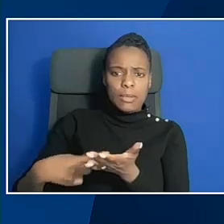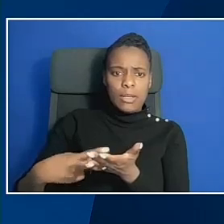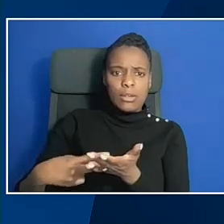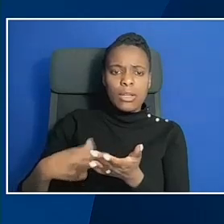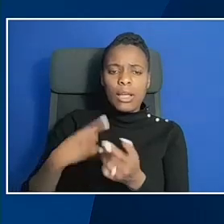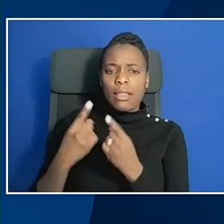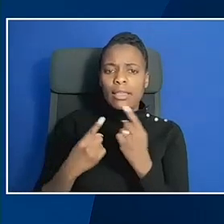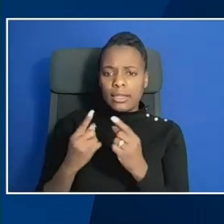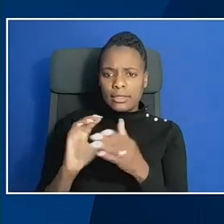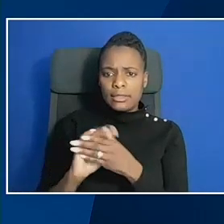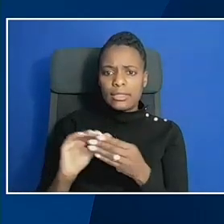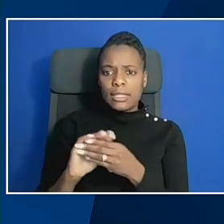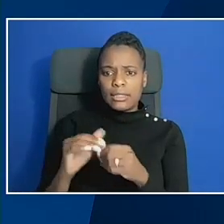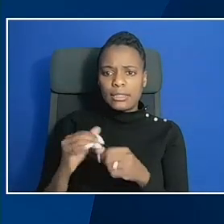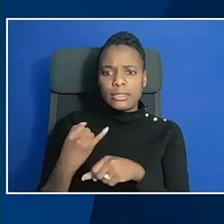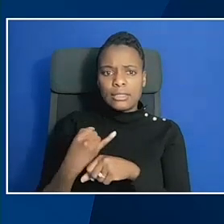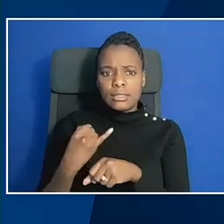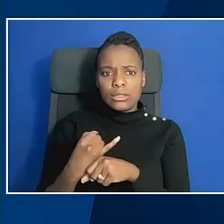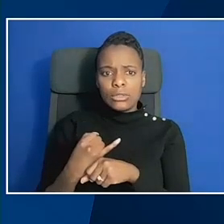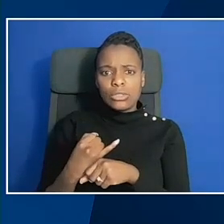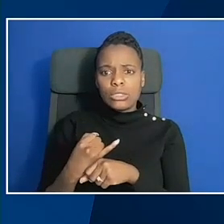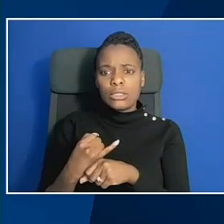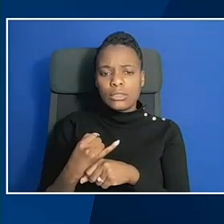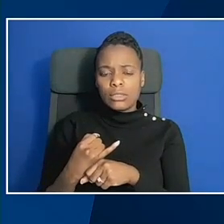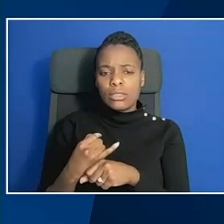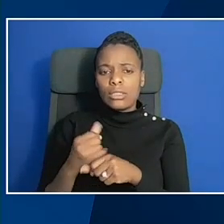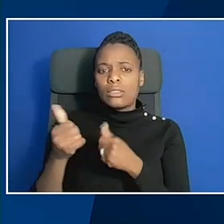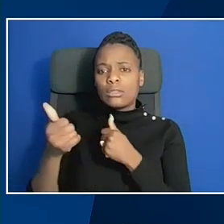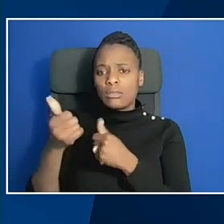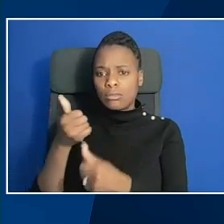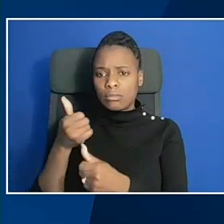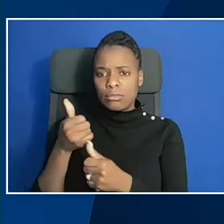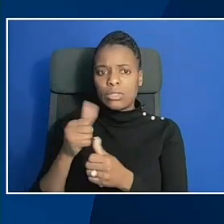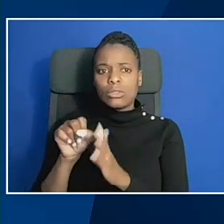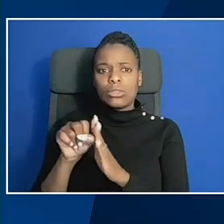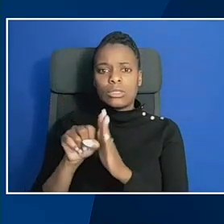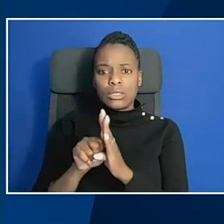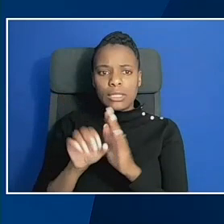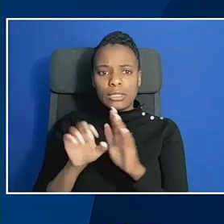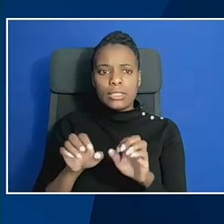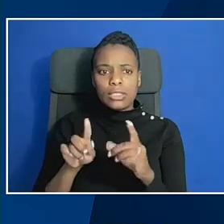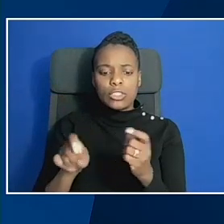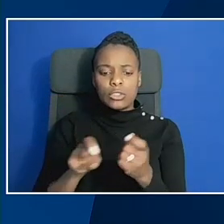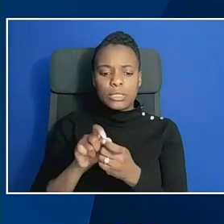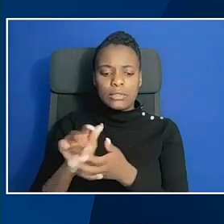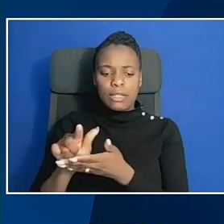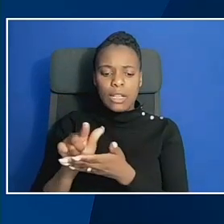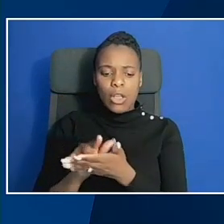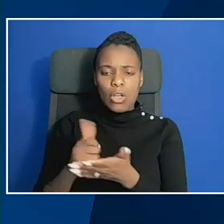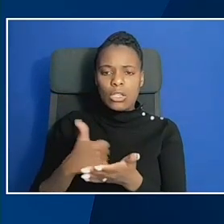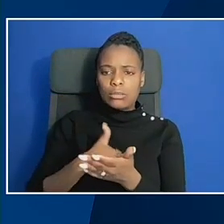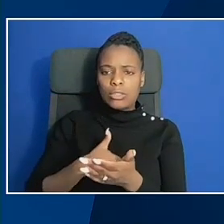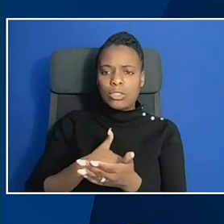that the institution is subject to every state's education-specific laws. I'm sorry to jump in. Okay. Ensures the institution complies with